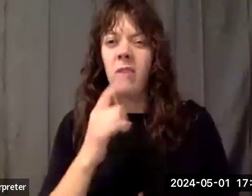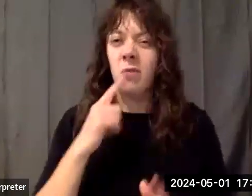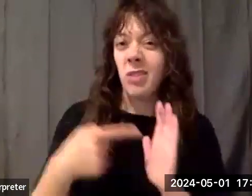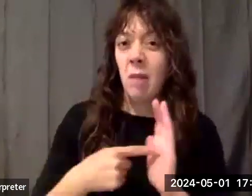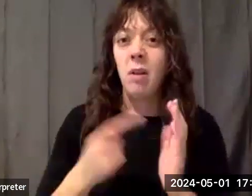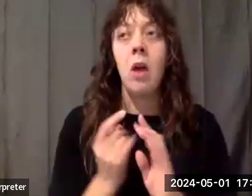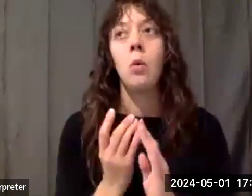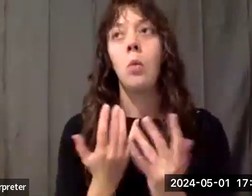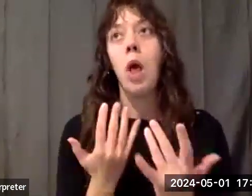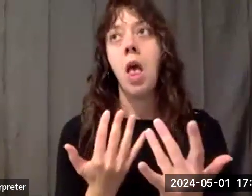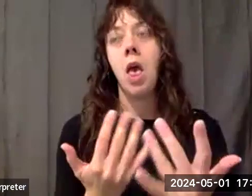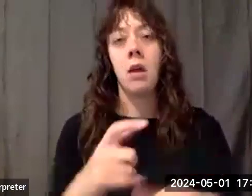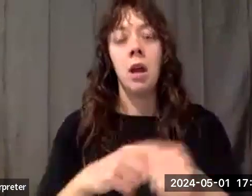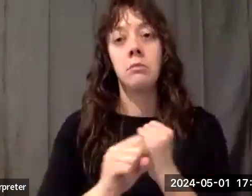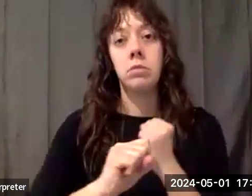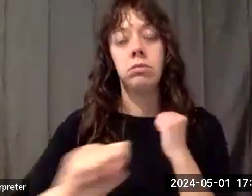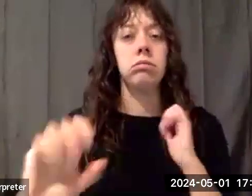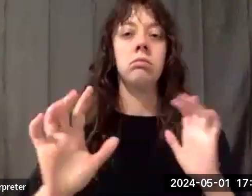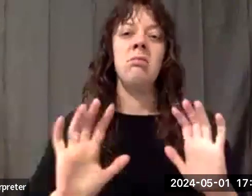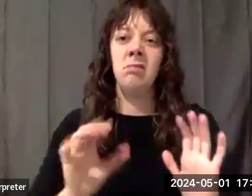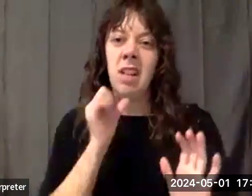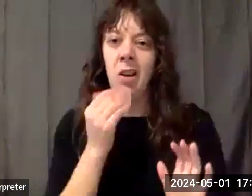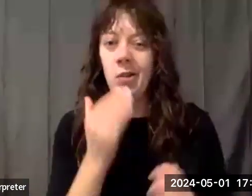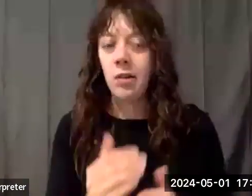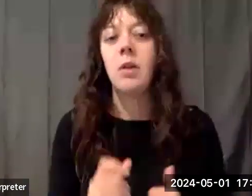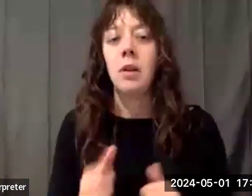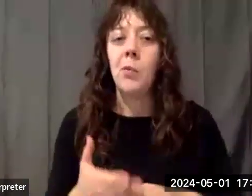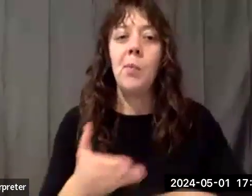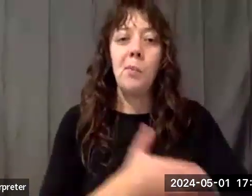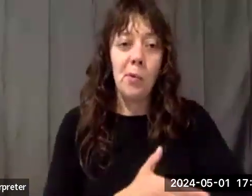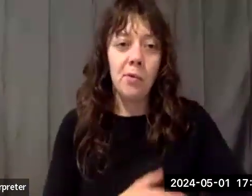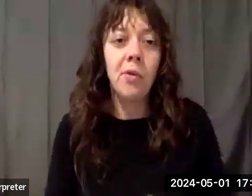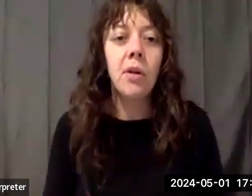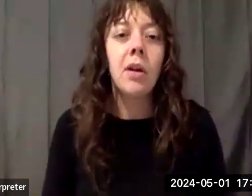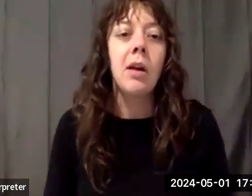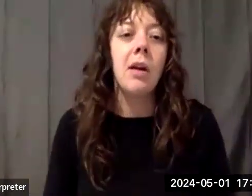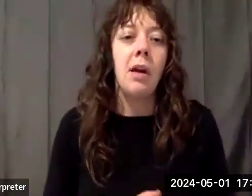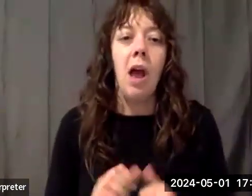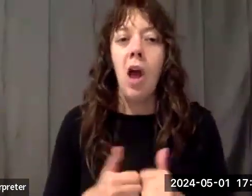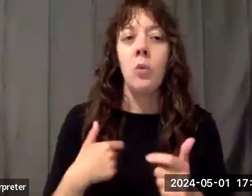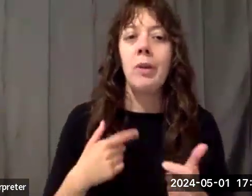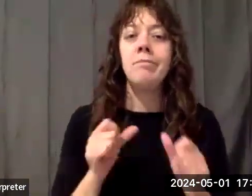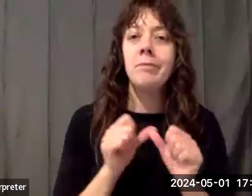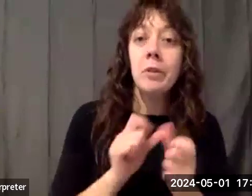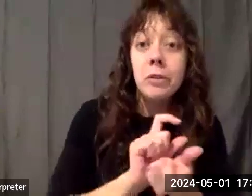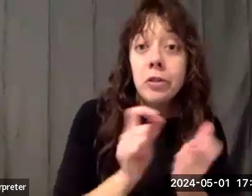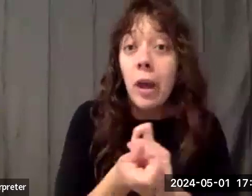How do we change and continuously improve where the questions that we were asking from one another, we had the data-driven tools we had